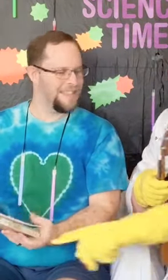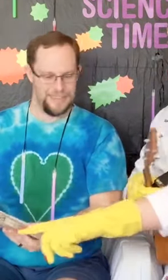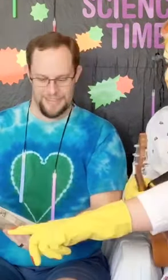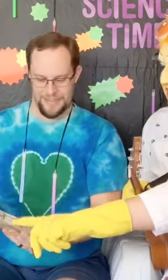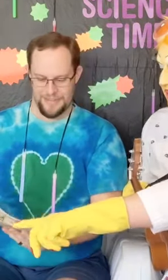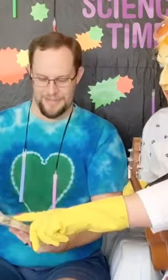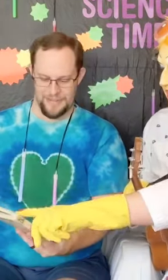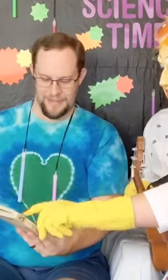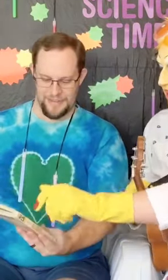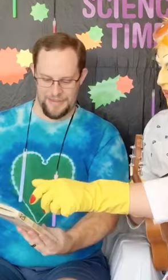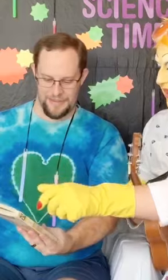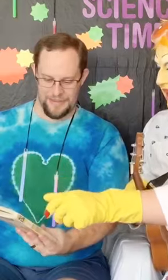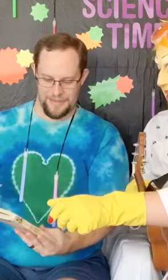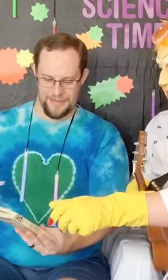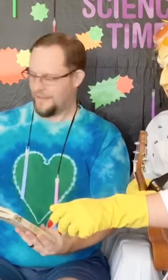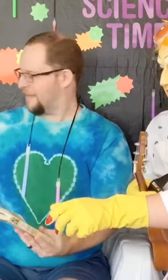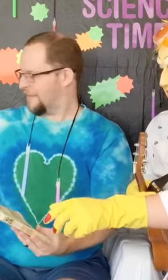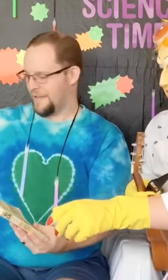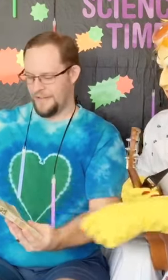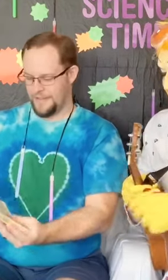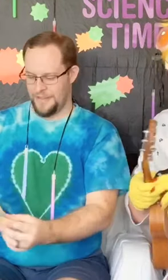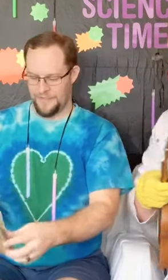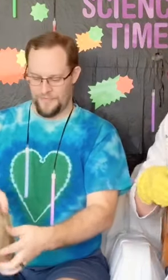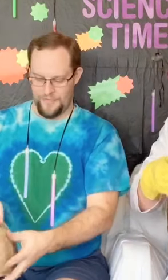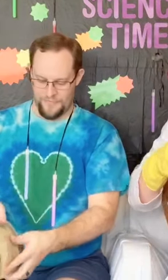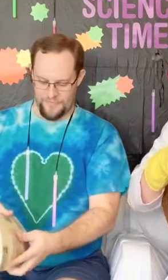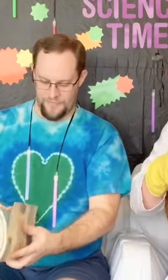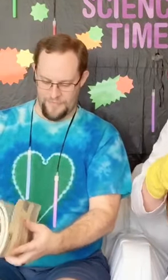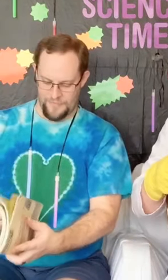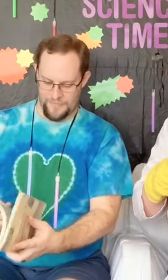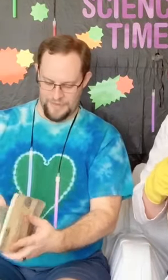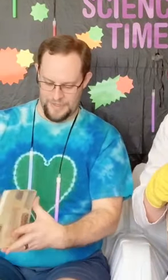jingle book. Open it up, and there is a jingle inside